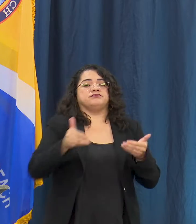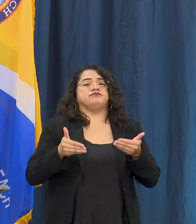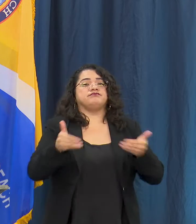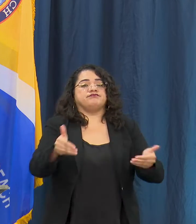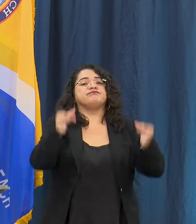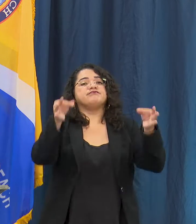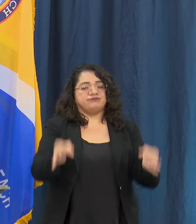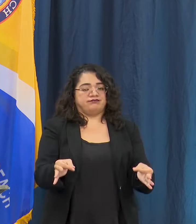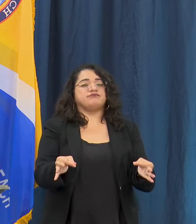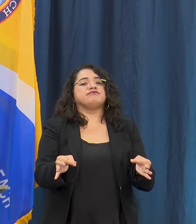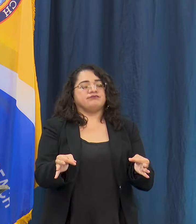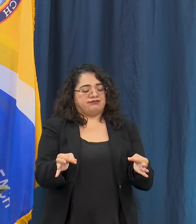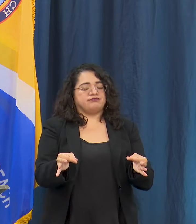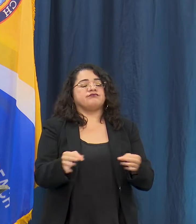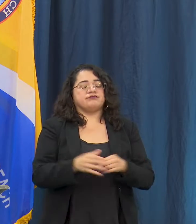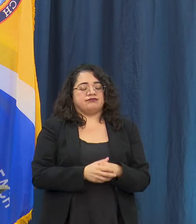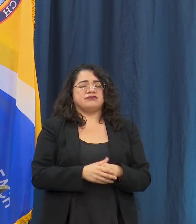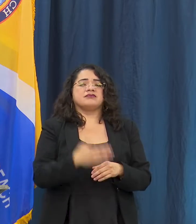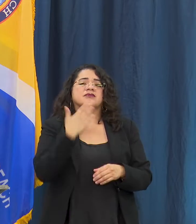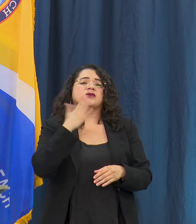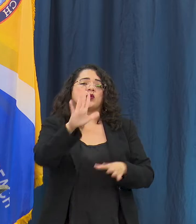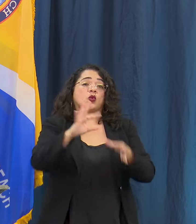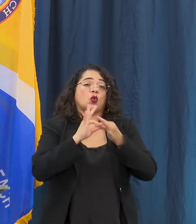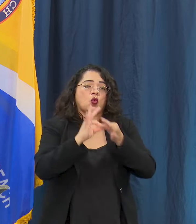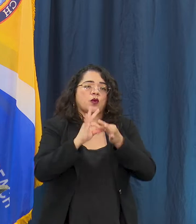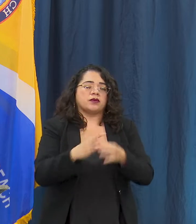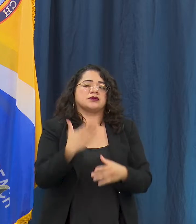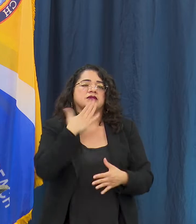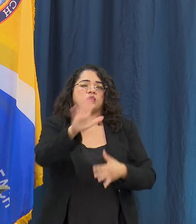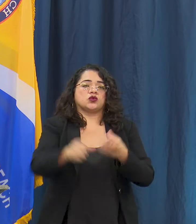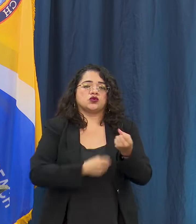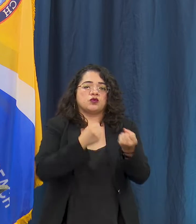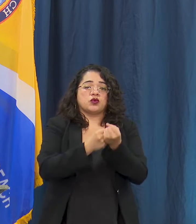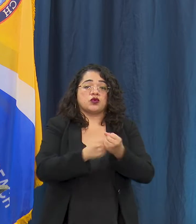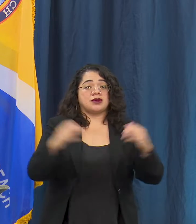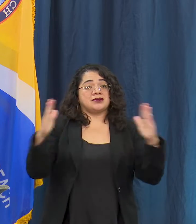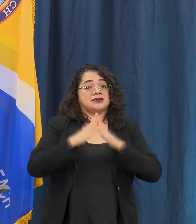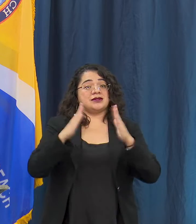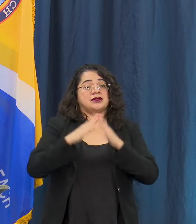cooperation and support to our city. That curfew begins at 9:00 p.m. tonight